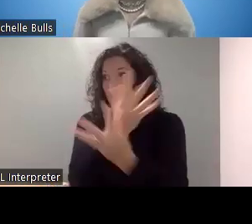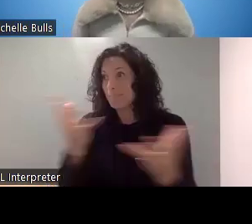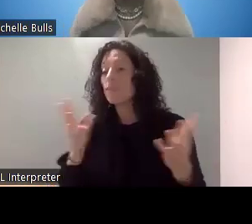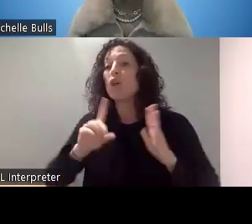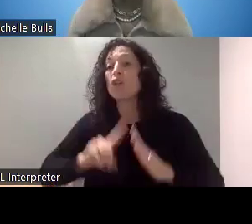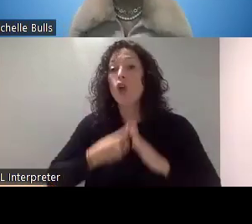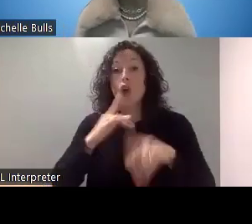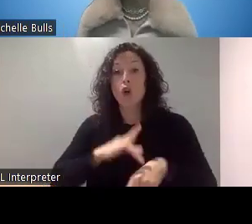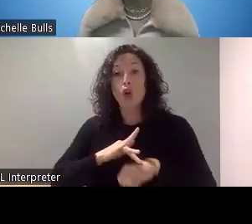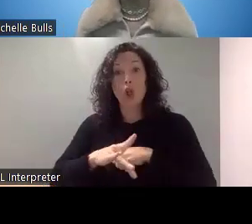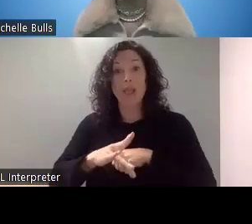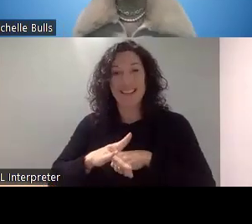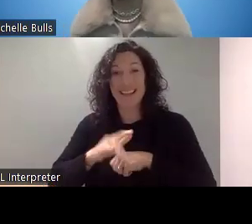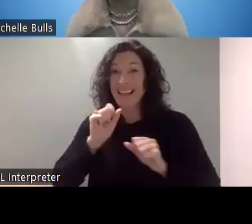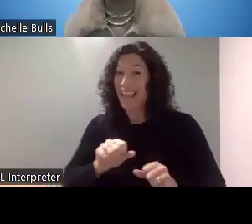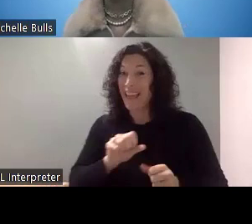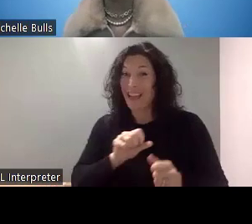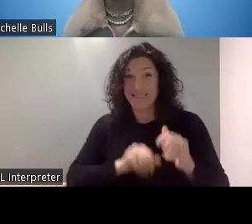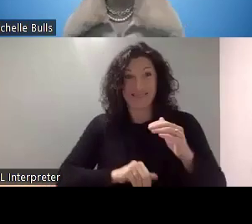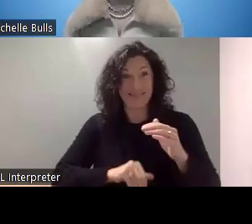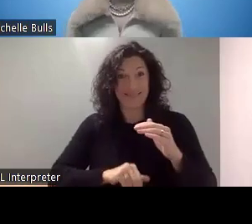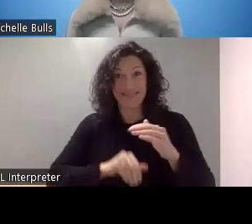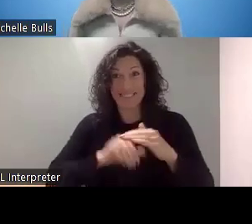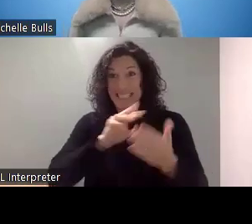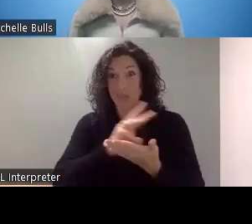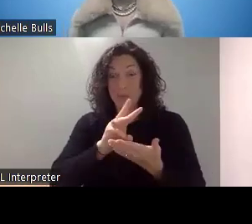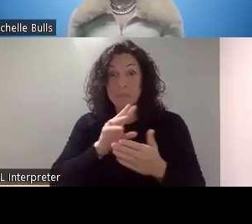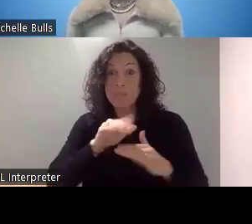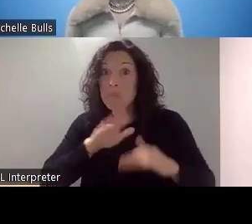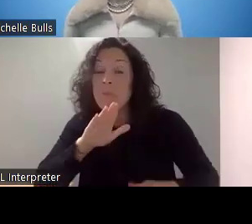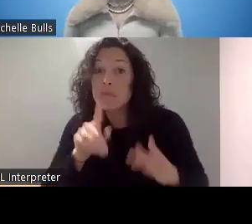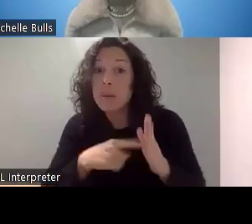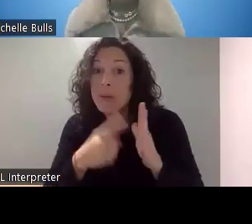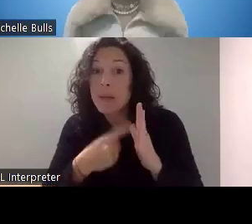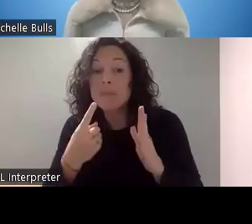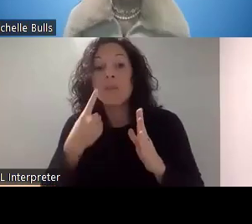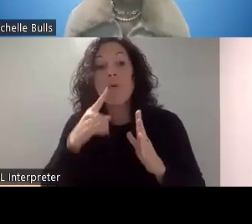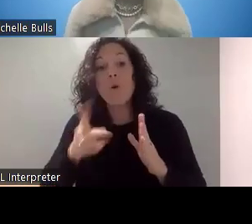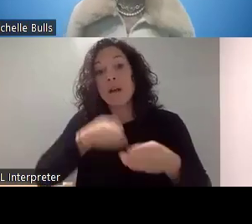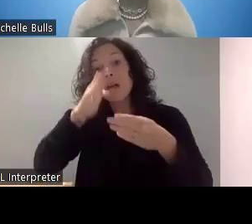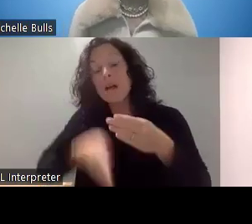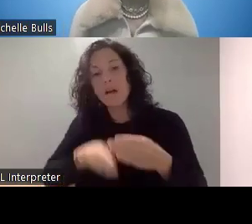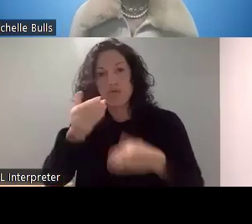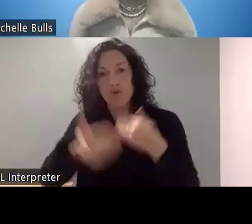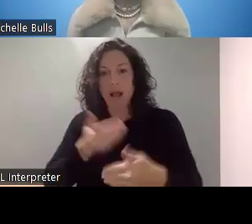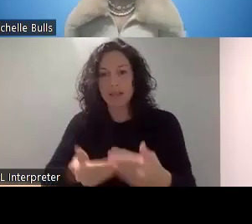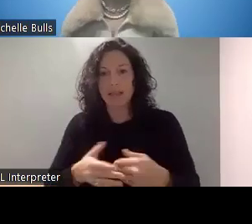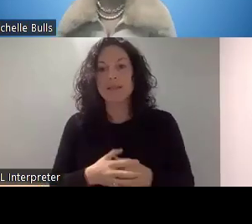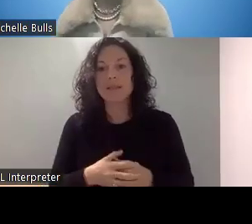or more to complete registration process. We've had an interesting time with the system